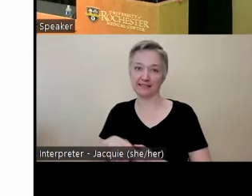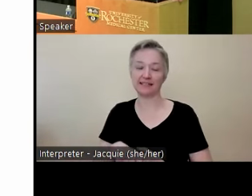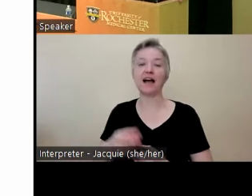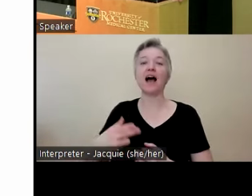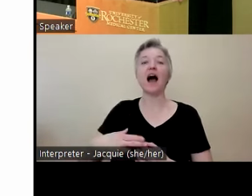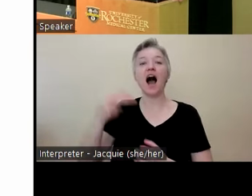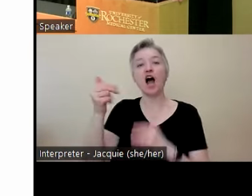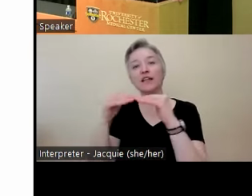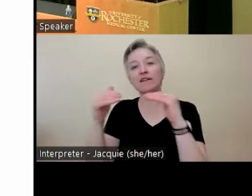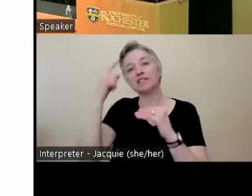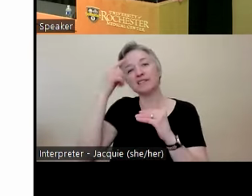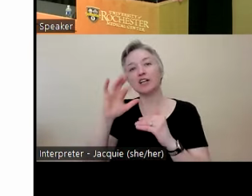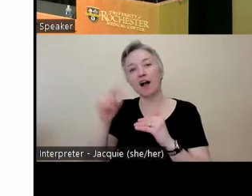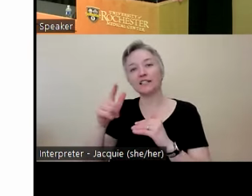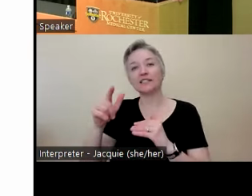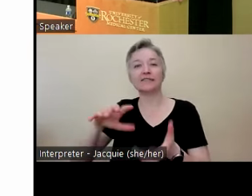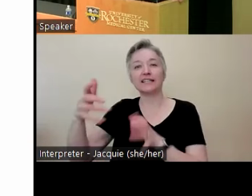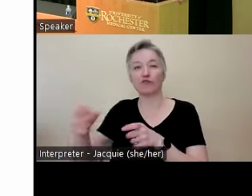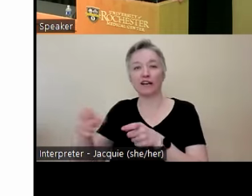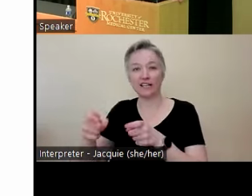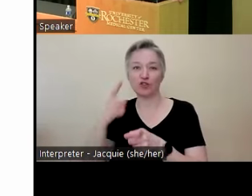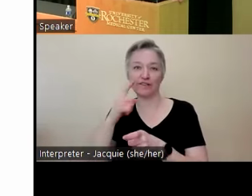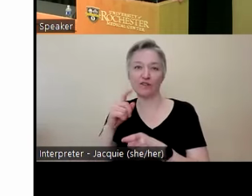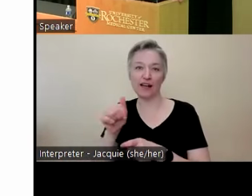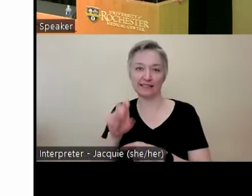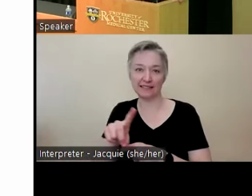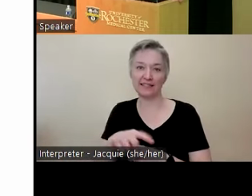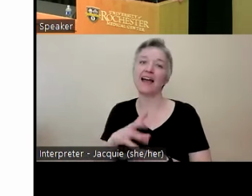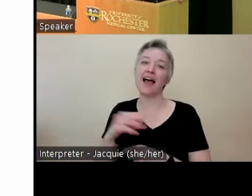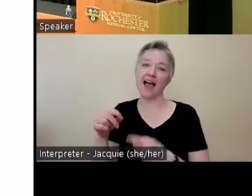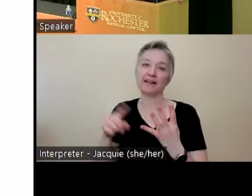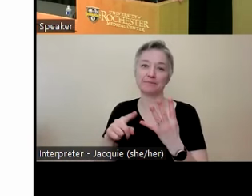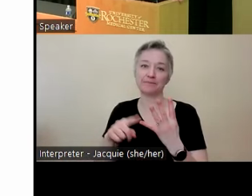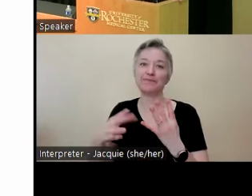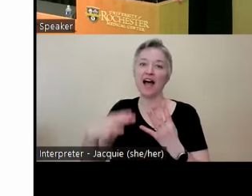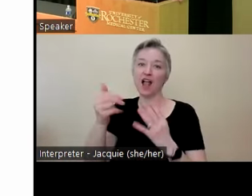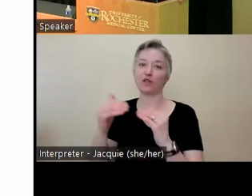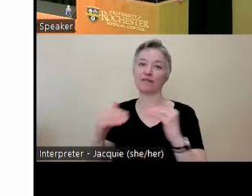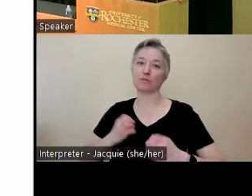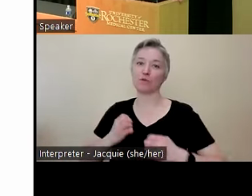disregulation and autism and finally higher levels of emotion disregulation and autism